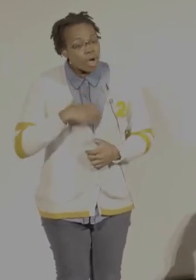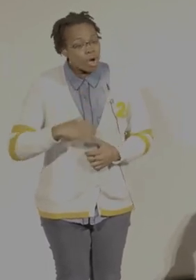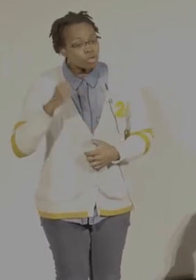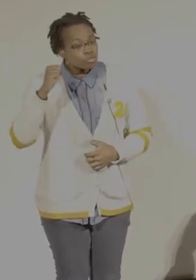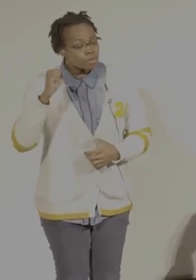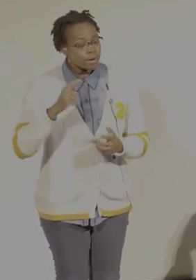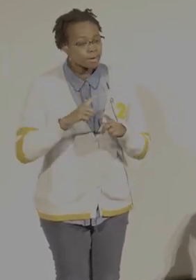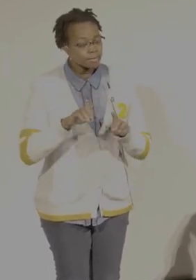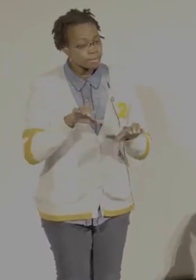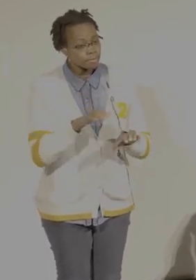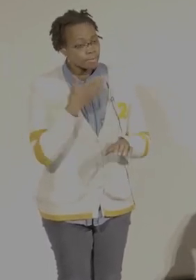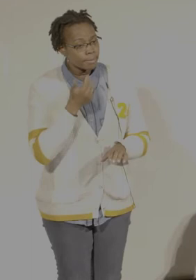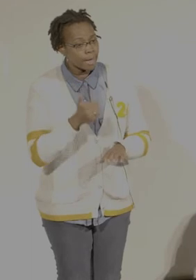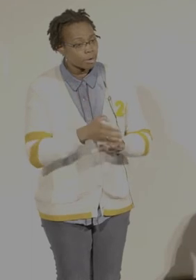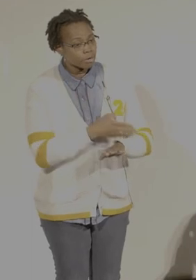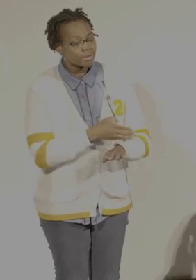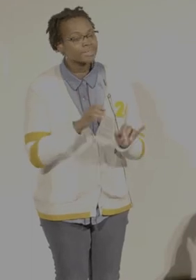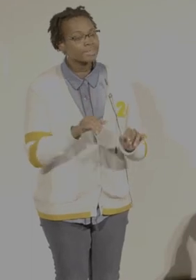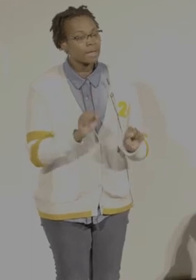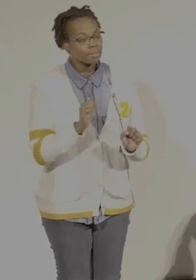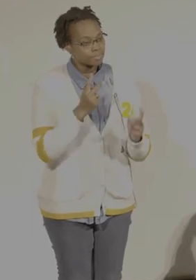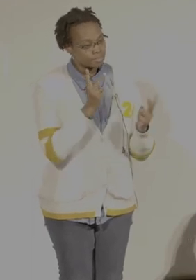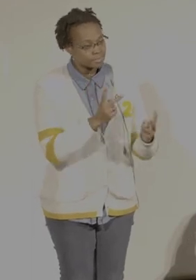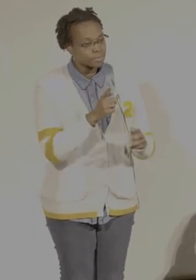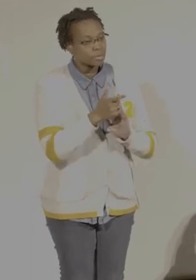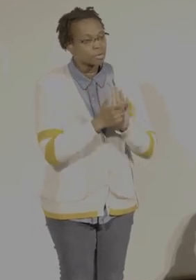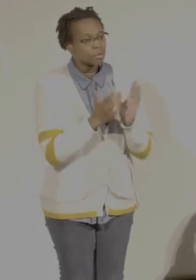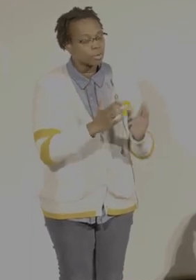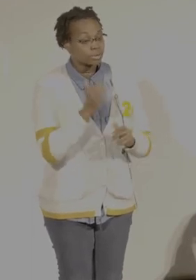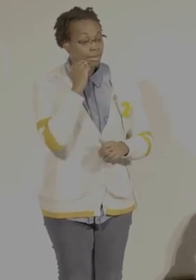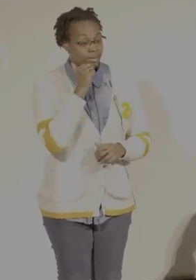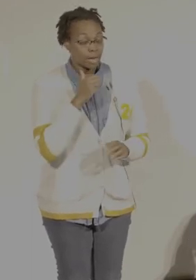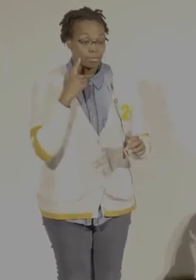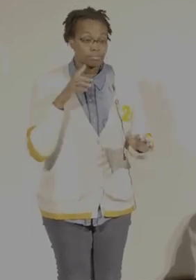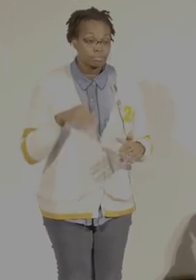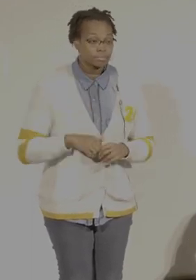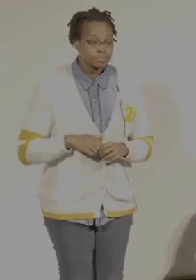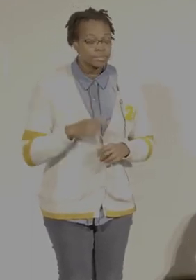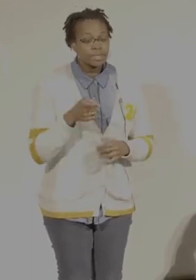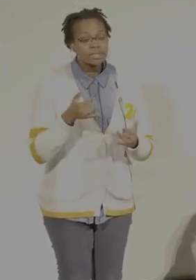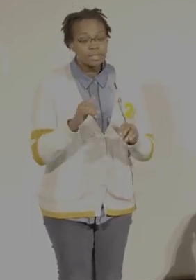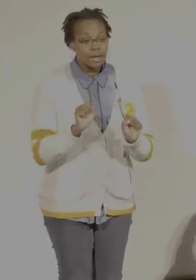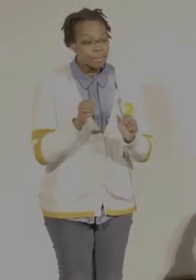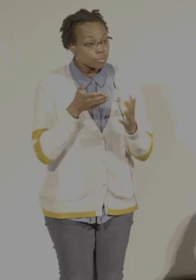But he's still able to see his lawyers every day, remarkably. He's still able, via his lawyers,